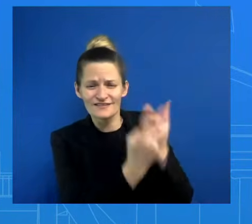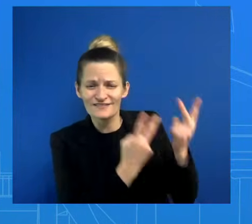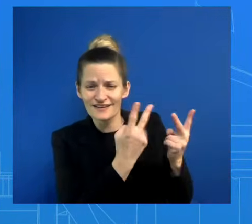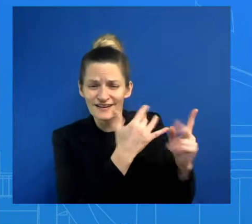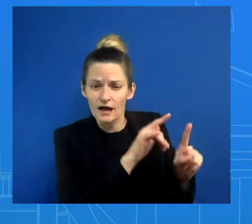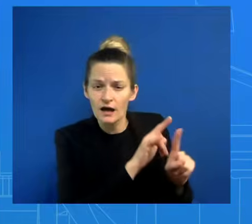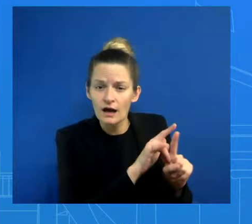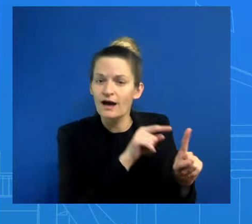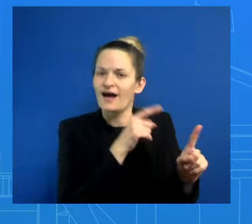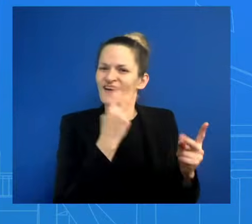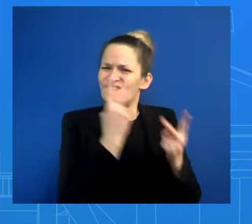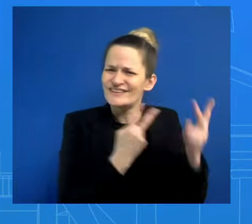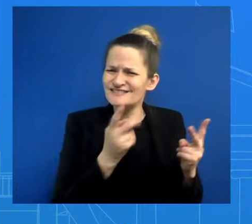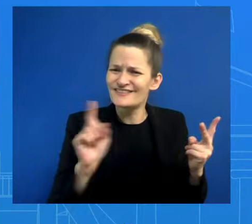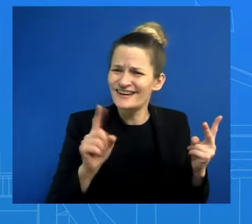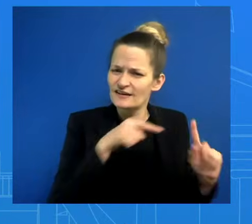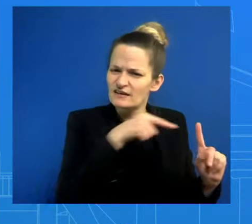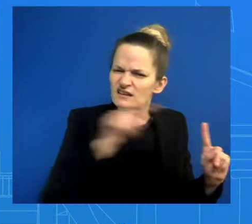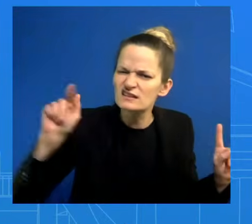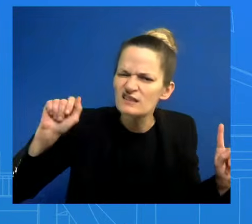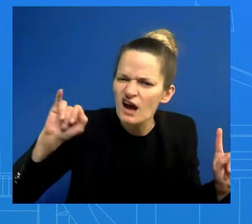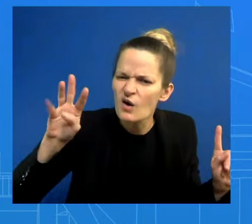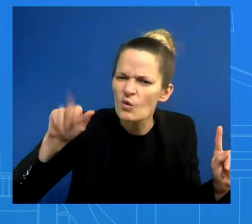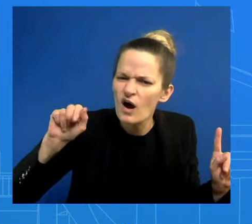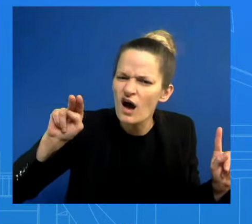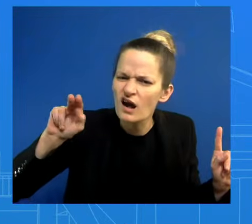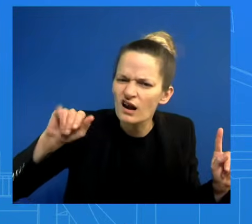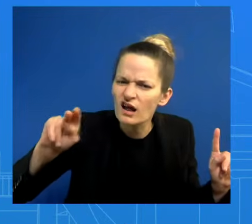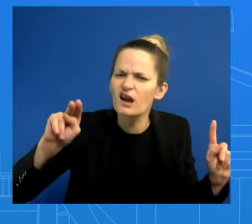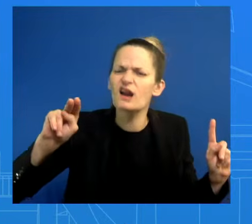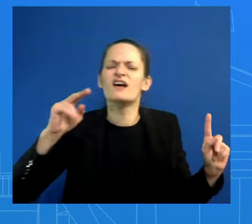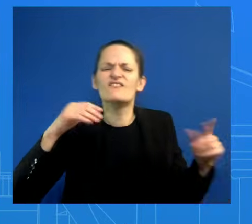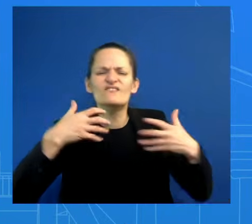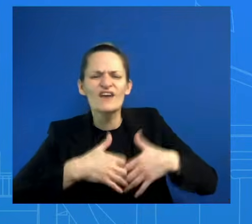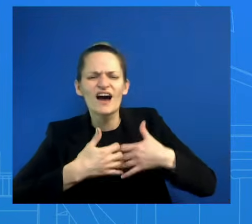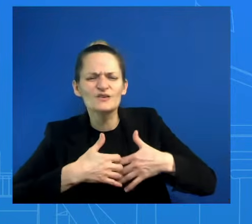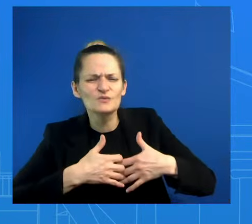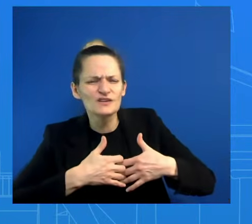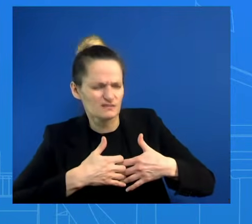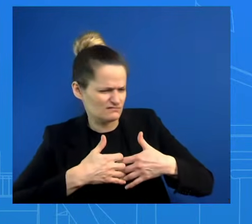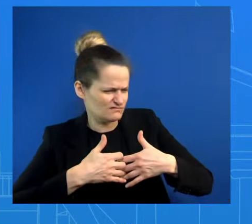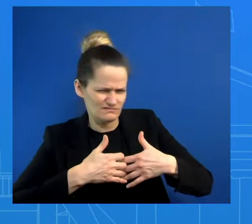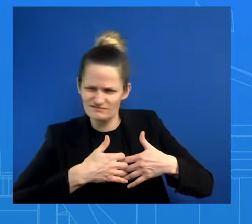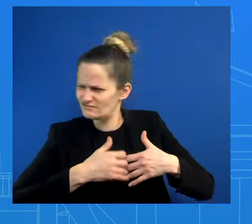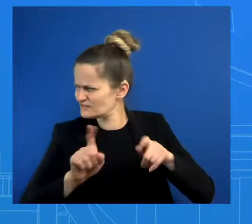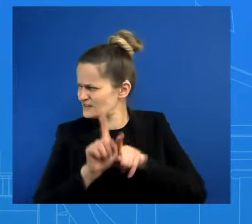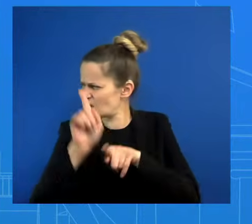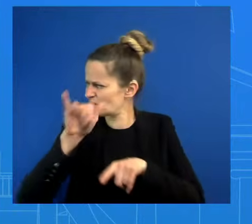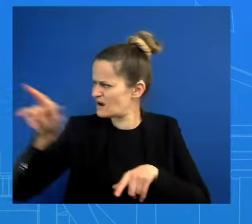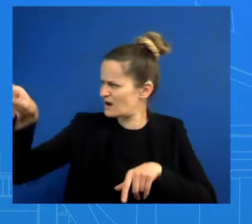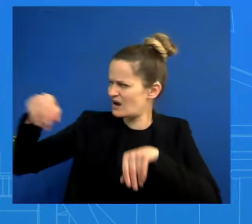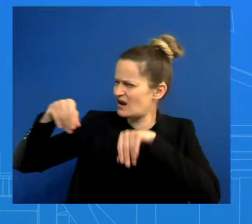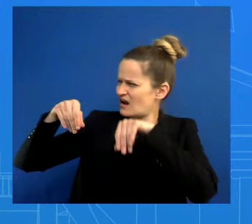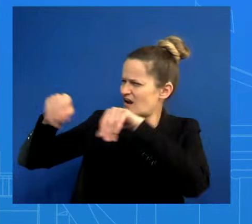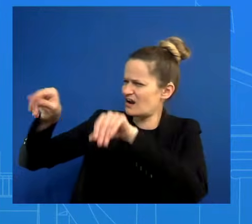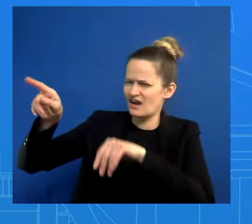Ms. Jean-Pierre: So there's no connection. I can say pretty affirmatively there's no connection there. This was a package of upgrades on pre-existing sale.